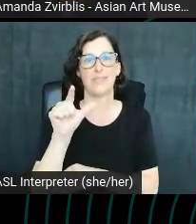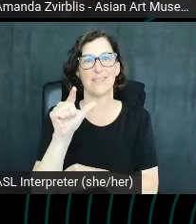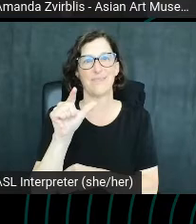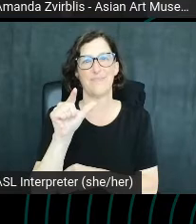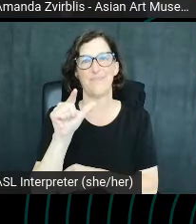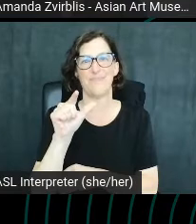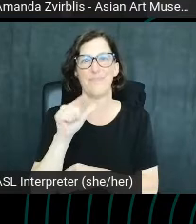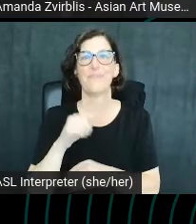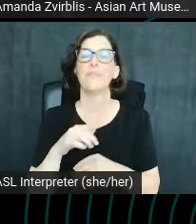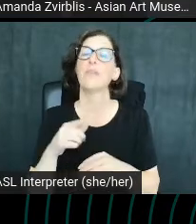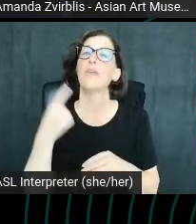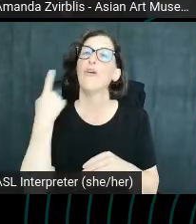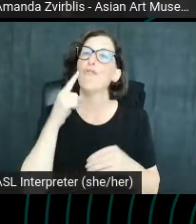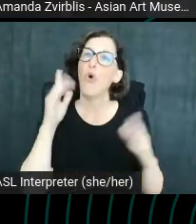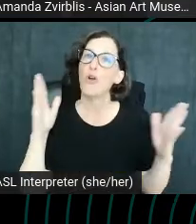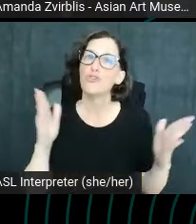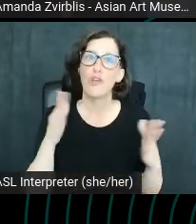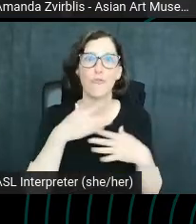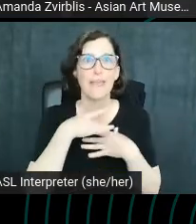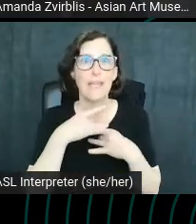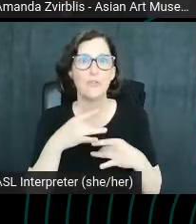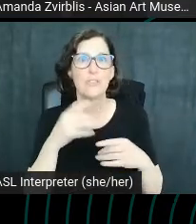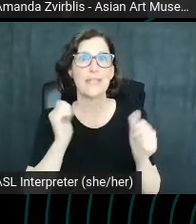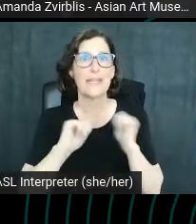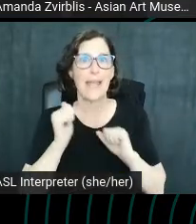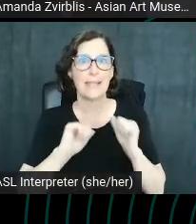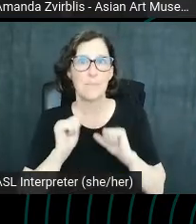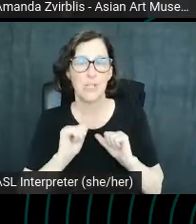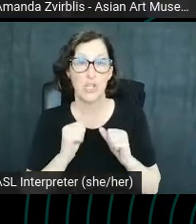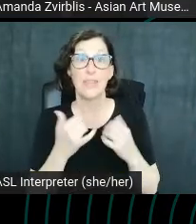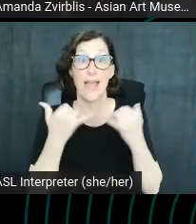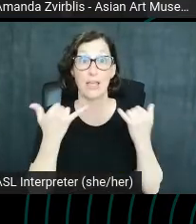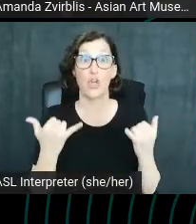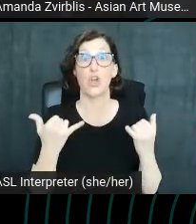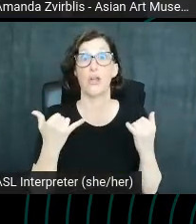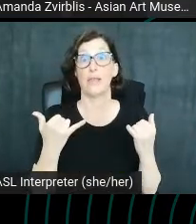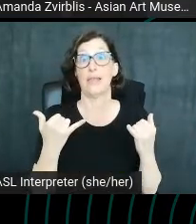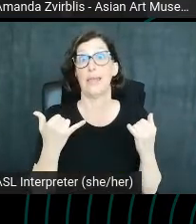to generate interest in an exhibition that is currently on view at the museum.